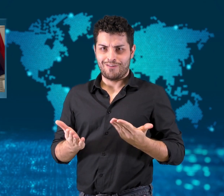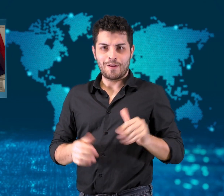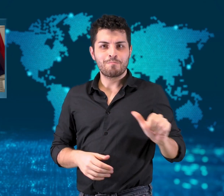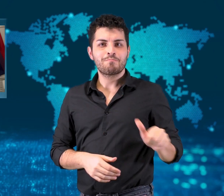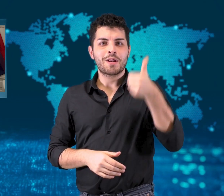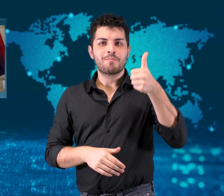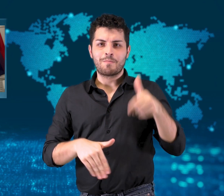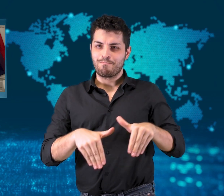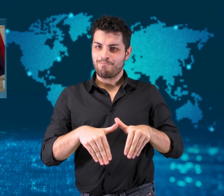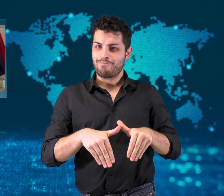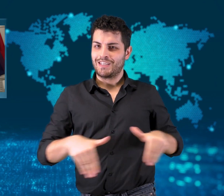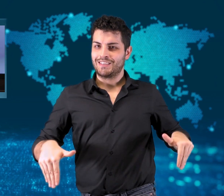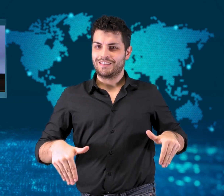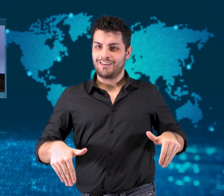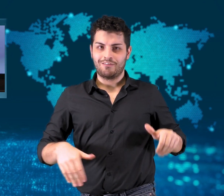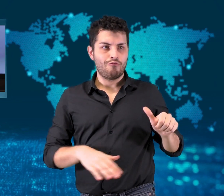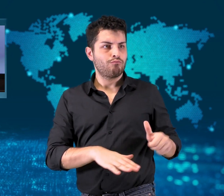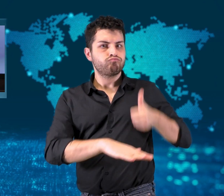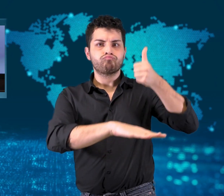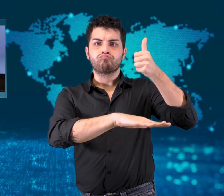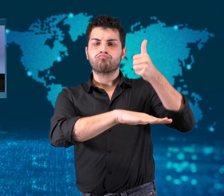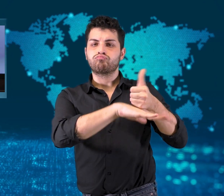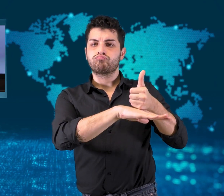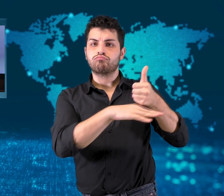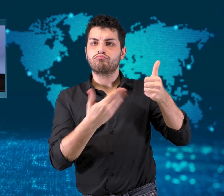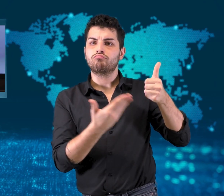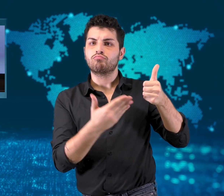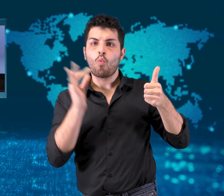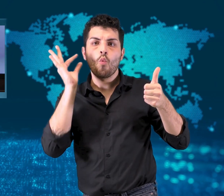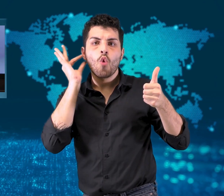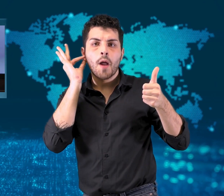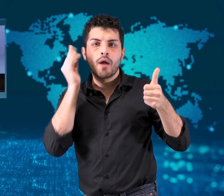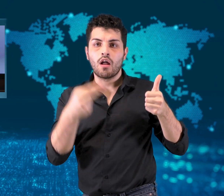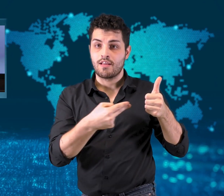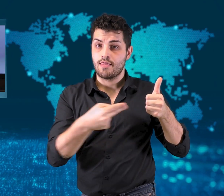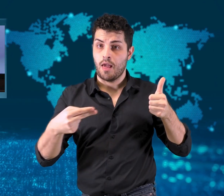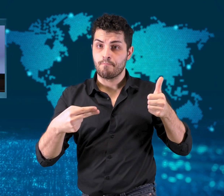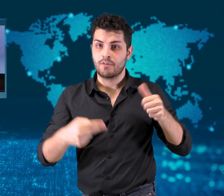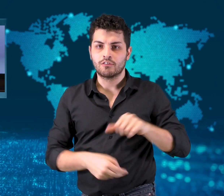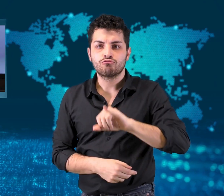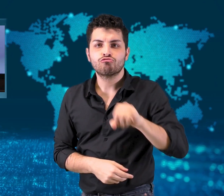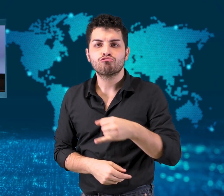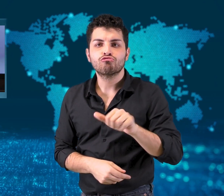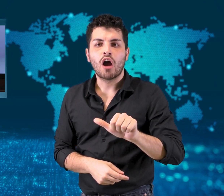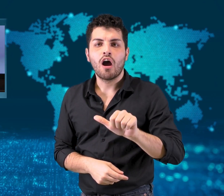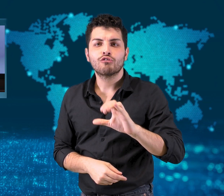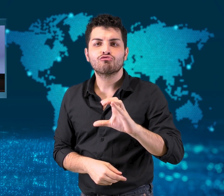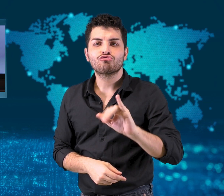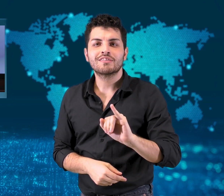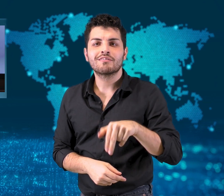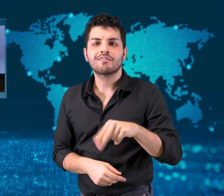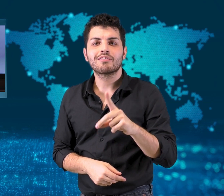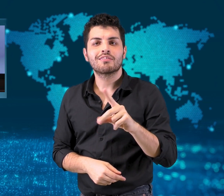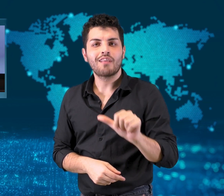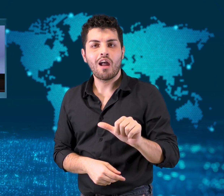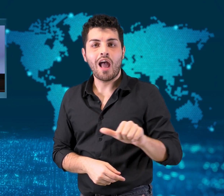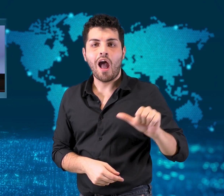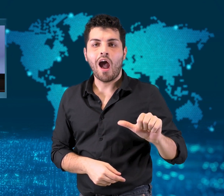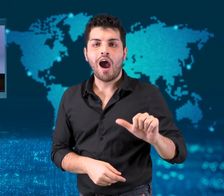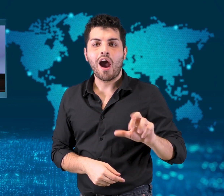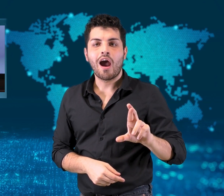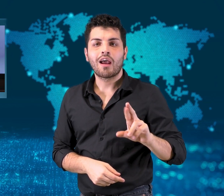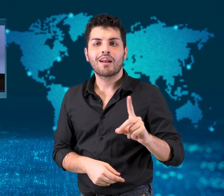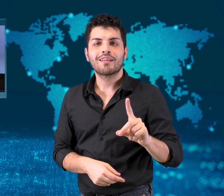New Zealand also has a female Prime Minister, Jacinda Ardern,